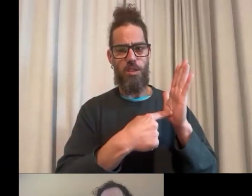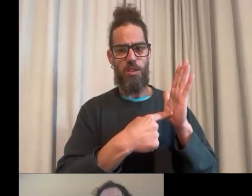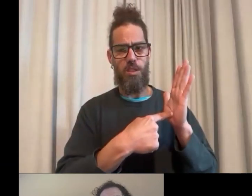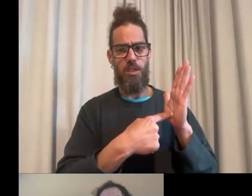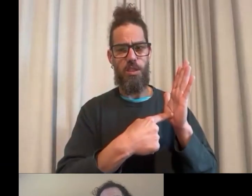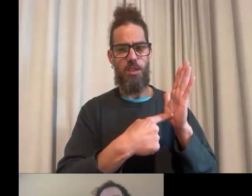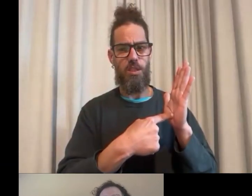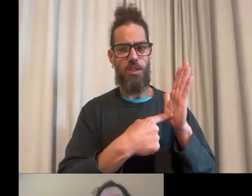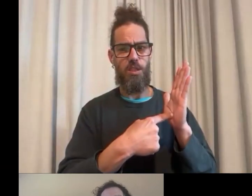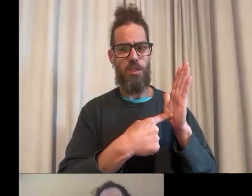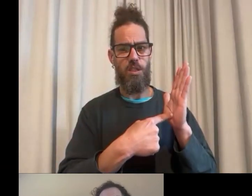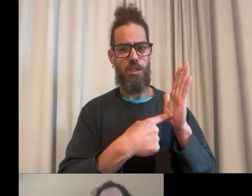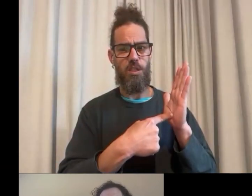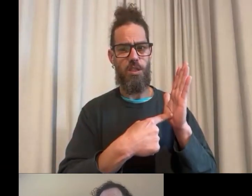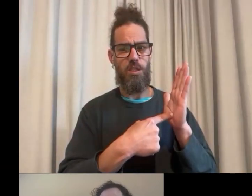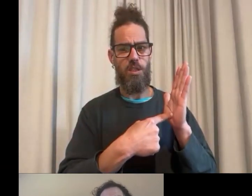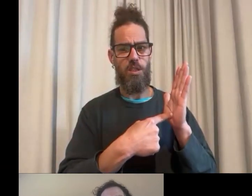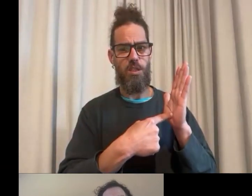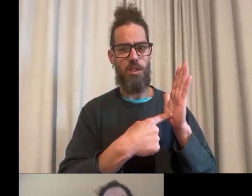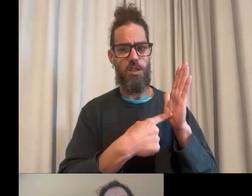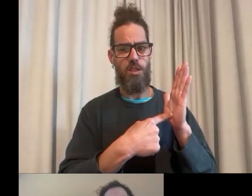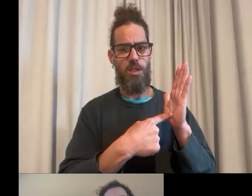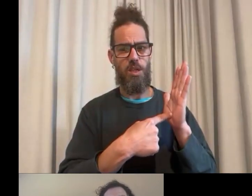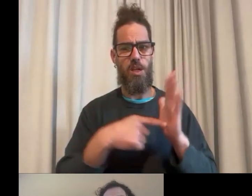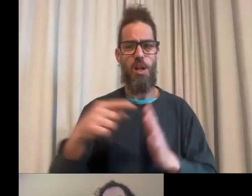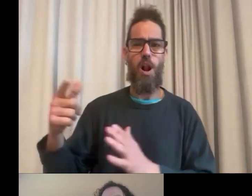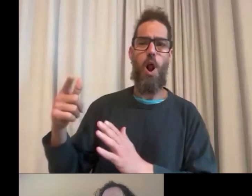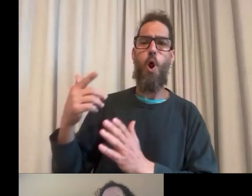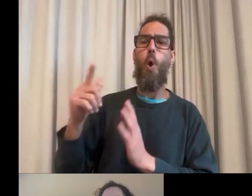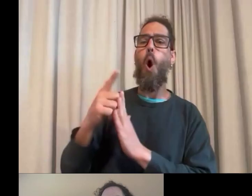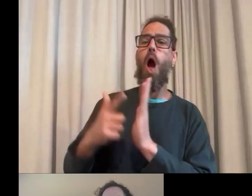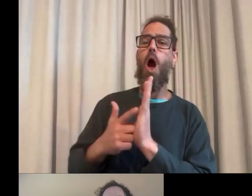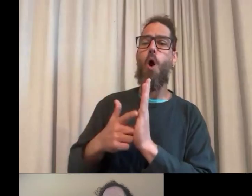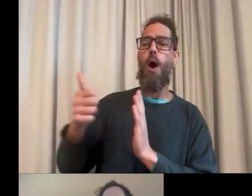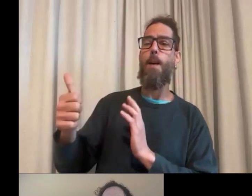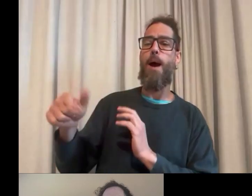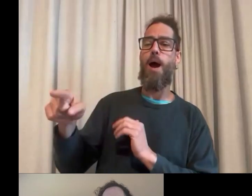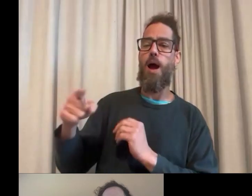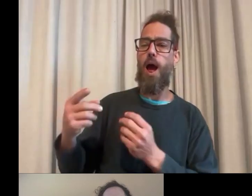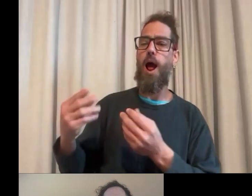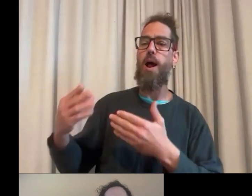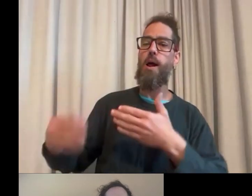we'll be talking about today stand on the shoulders of. Indeed, the regulations we're talking about today